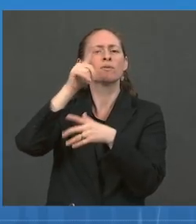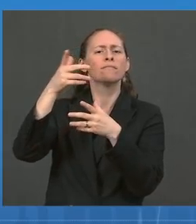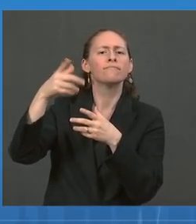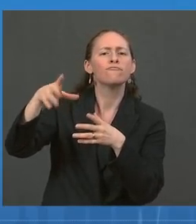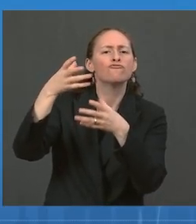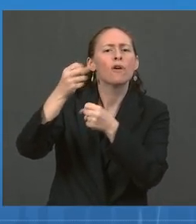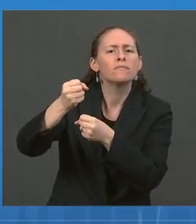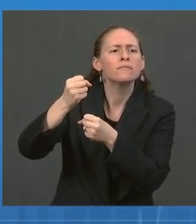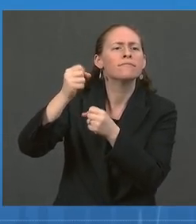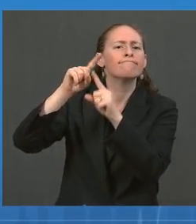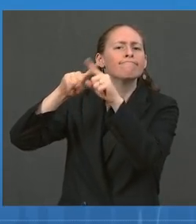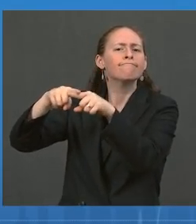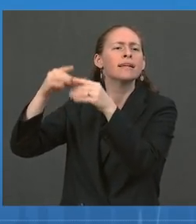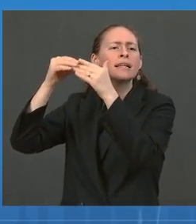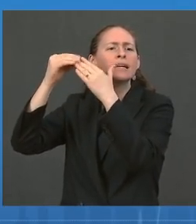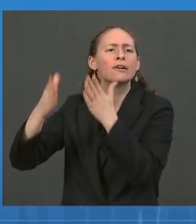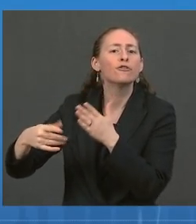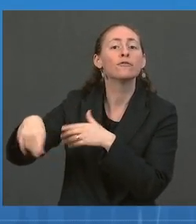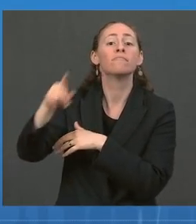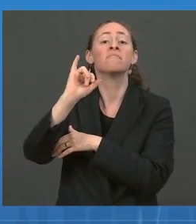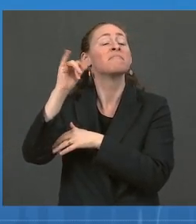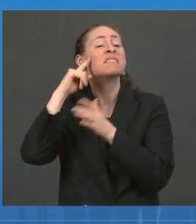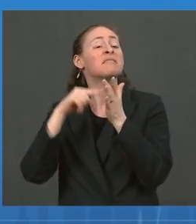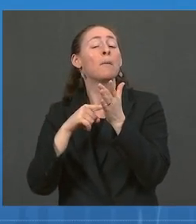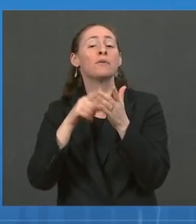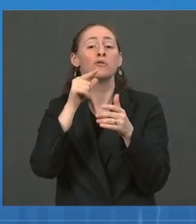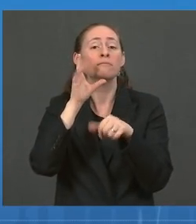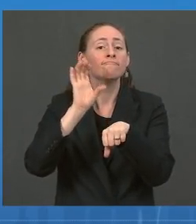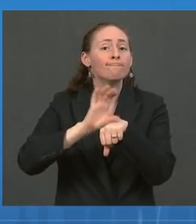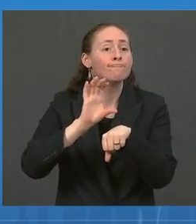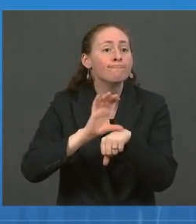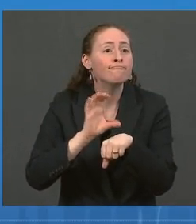local doctors, and barber and beauty shops, to get shots in arms.